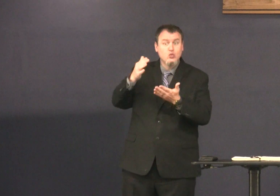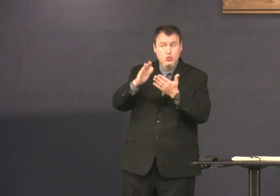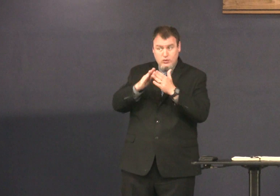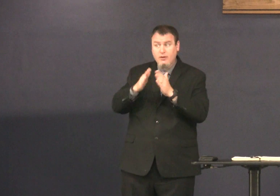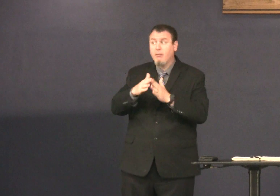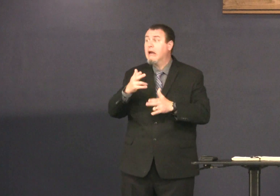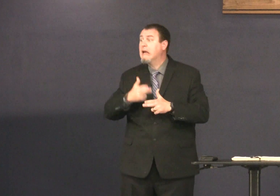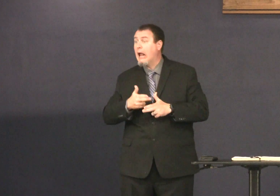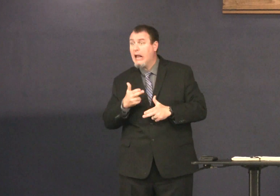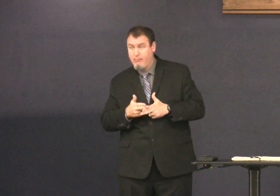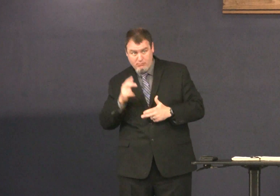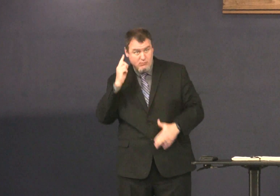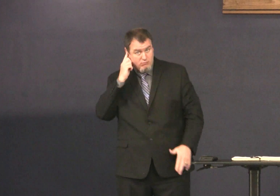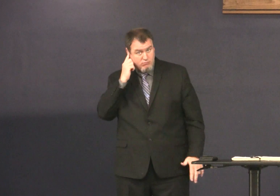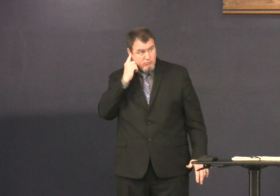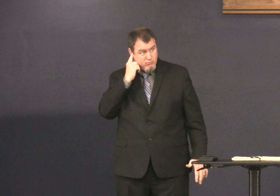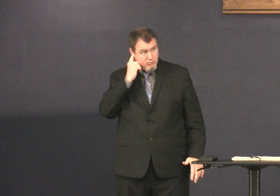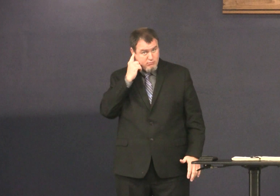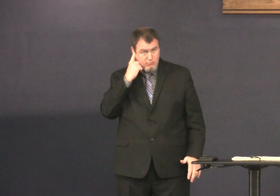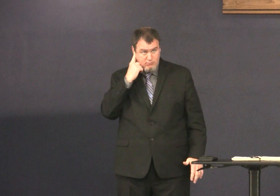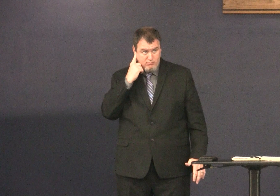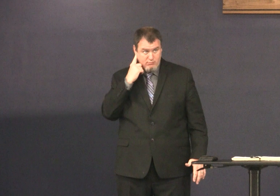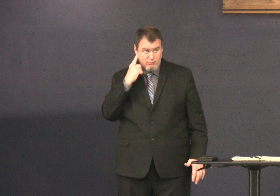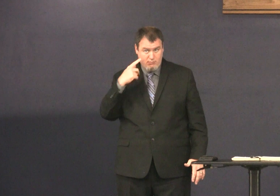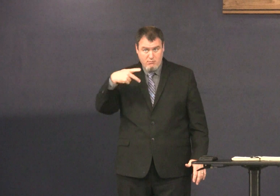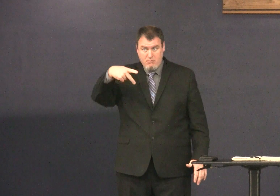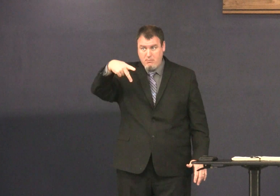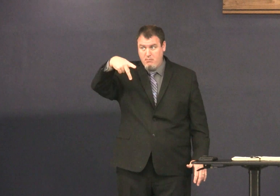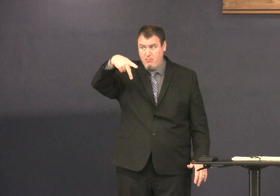the king there had the had the soldier and what was his name